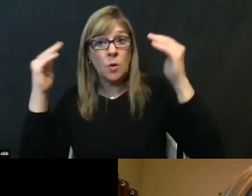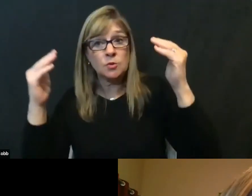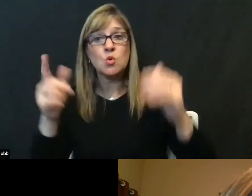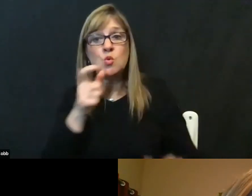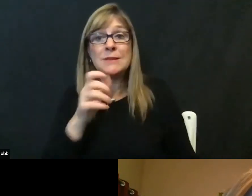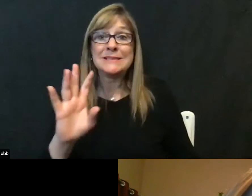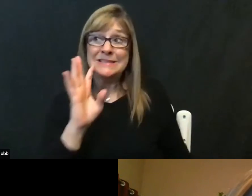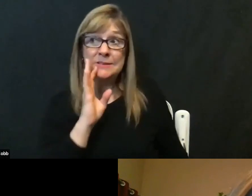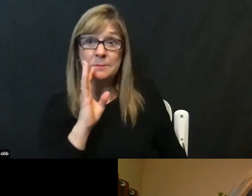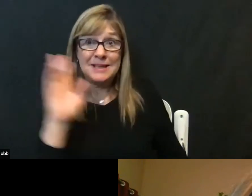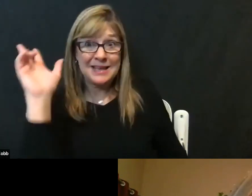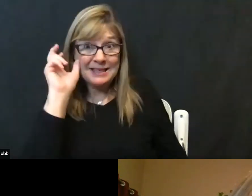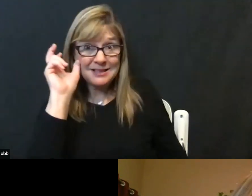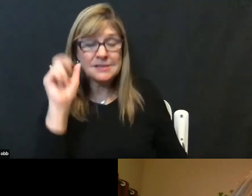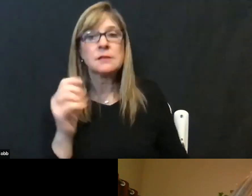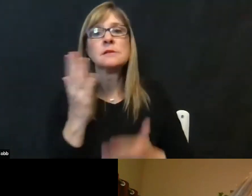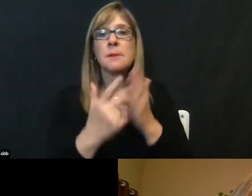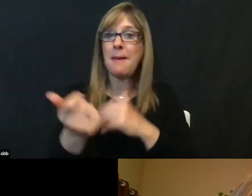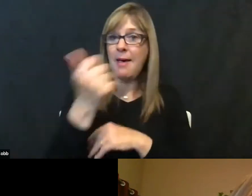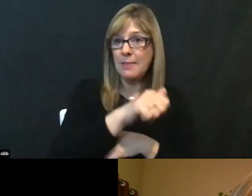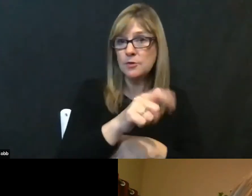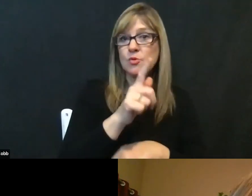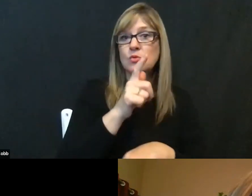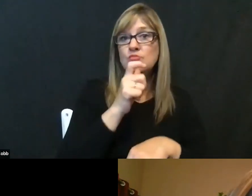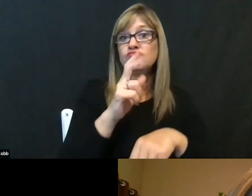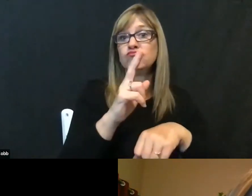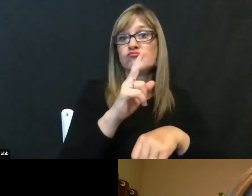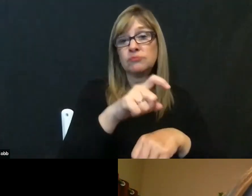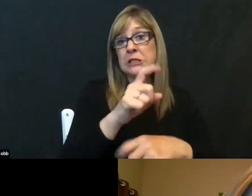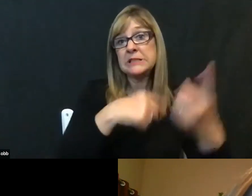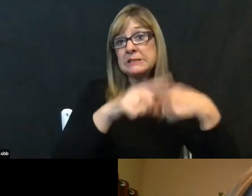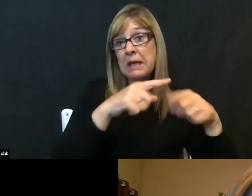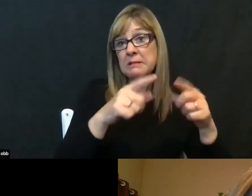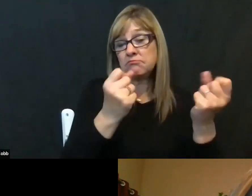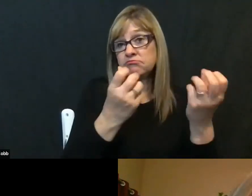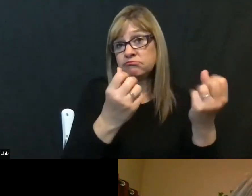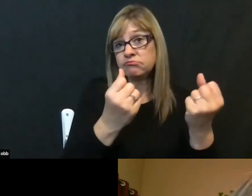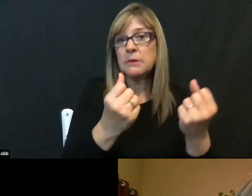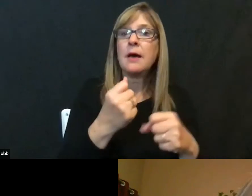there are others who need sign language. The goal is to make sure there that your son is getting language.